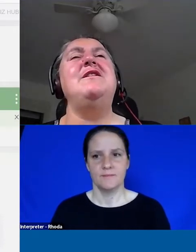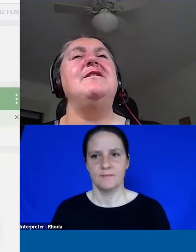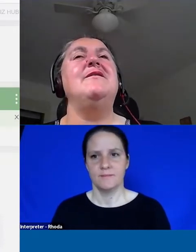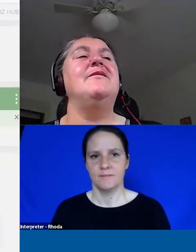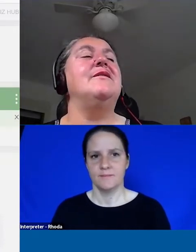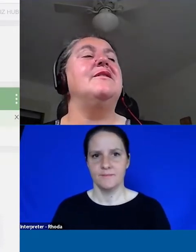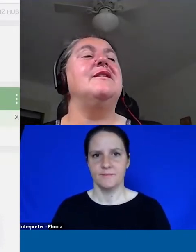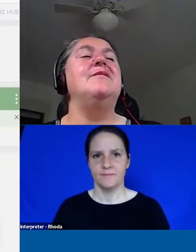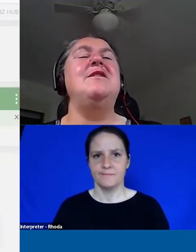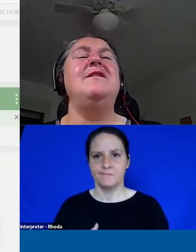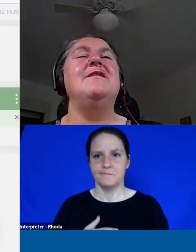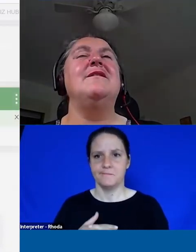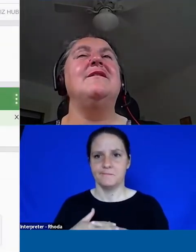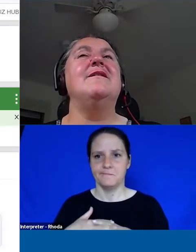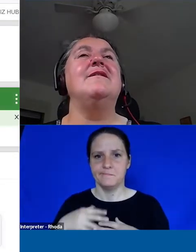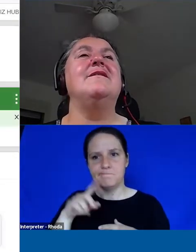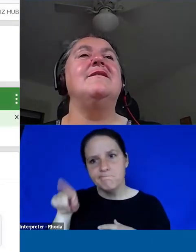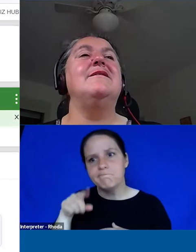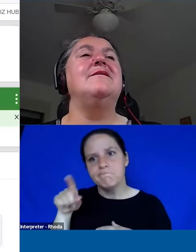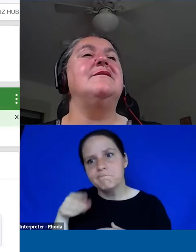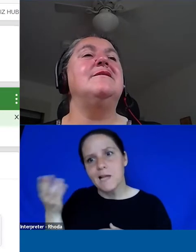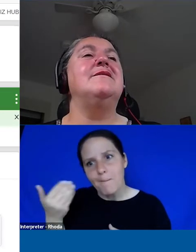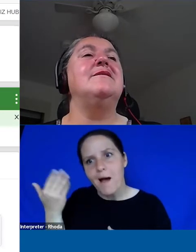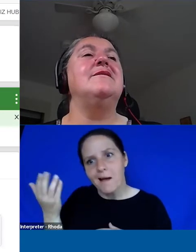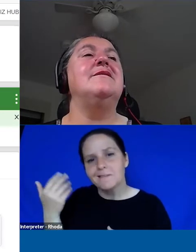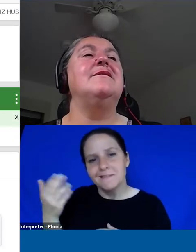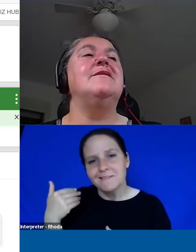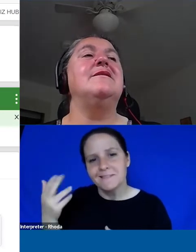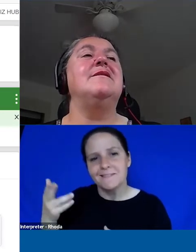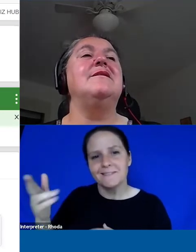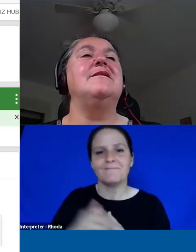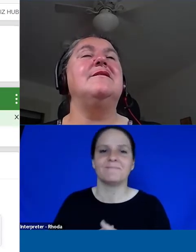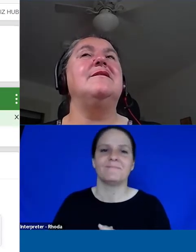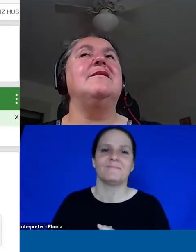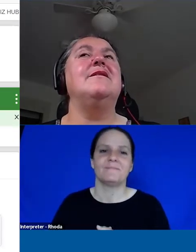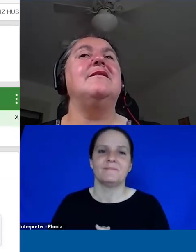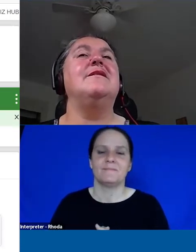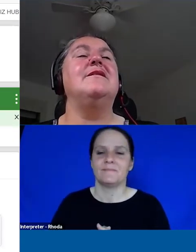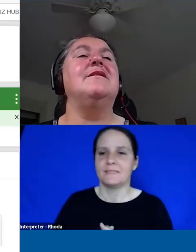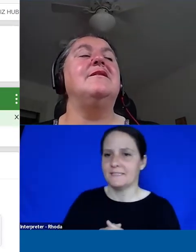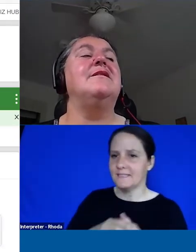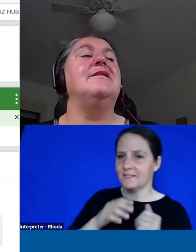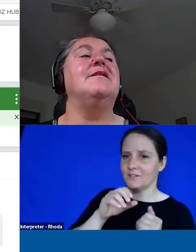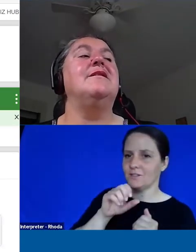Come on, come on. [Screen Reader] Clickable banner landmark link in website. Heading level one COVID-19 projections.